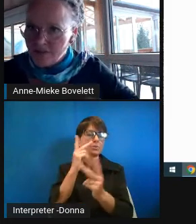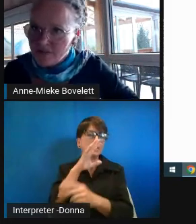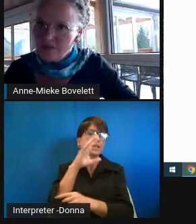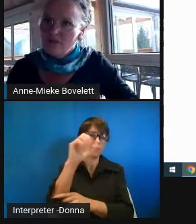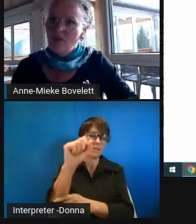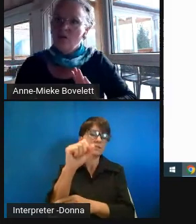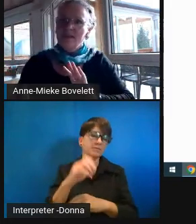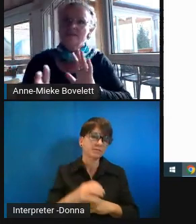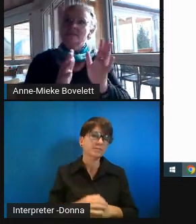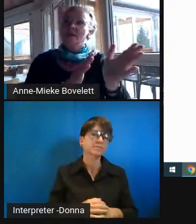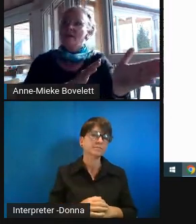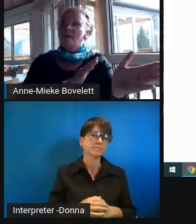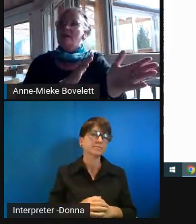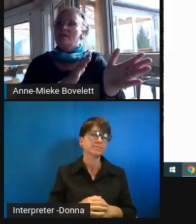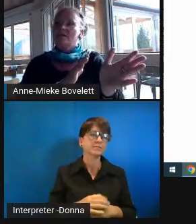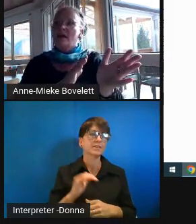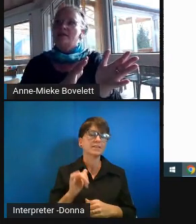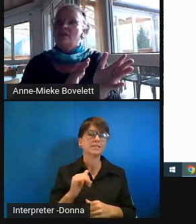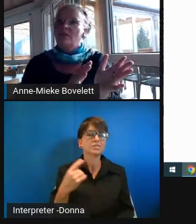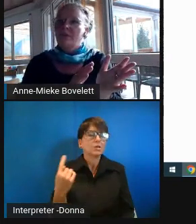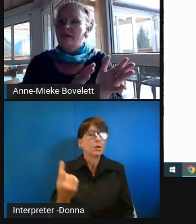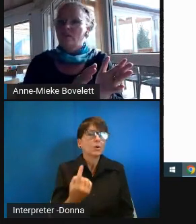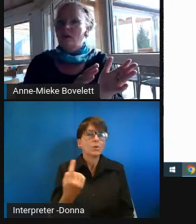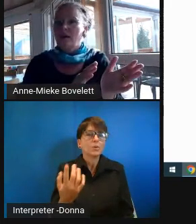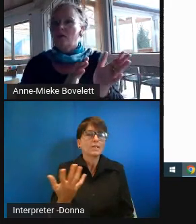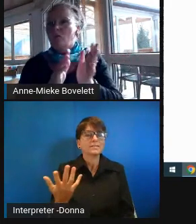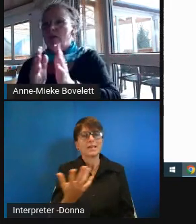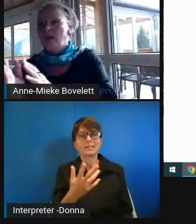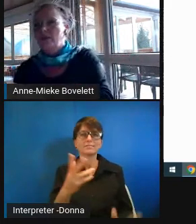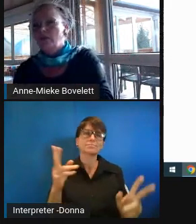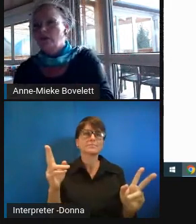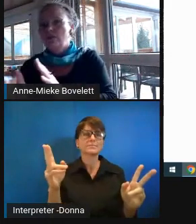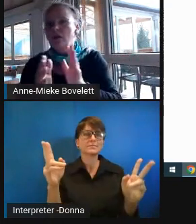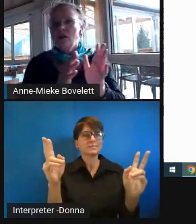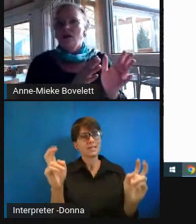This is always that topic where we have,